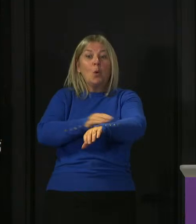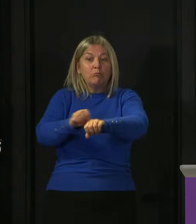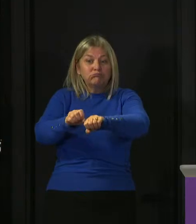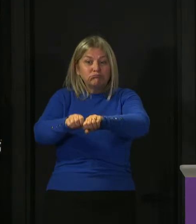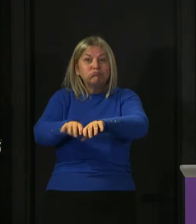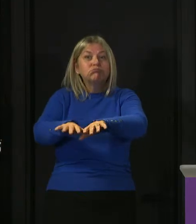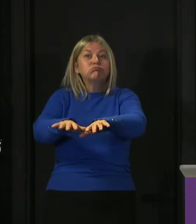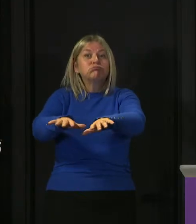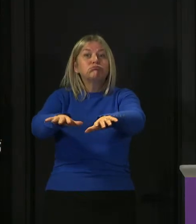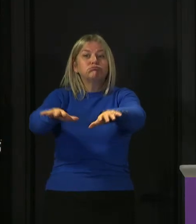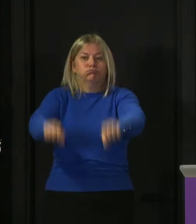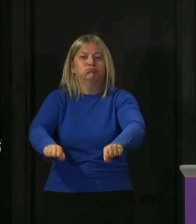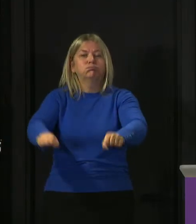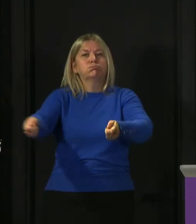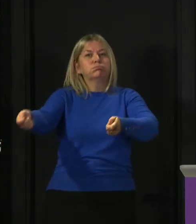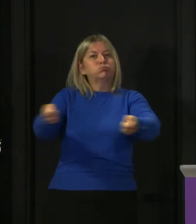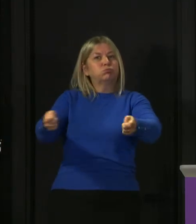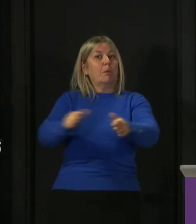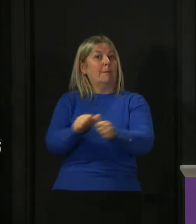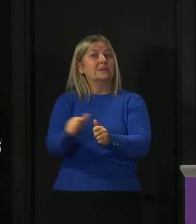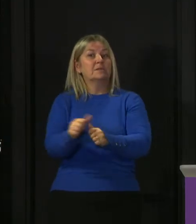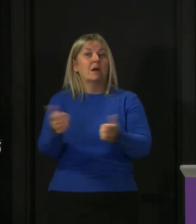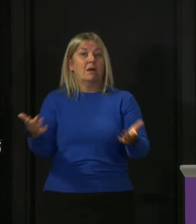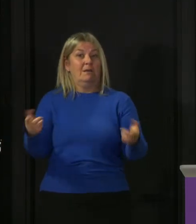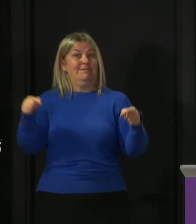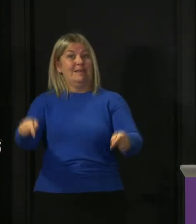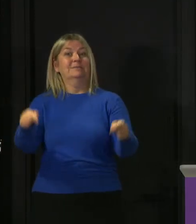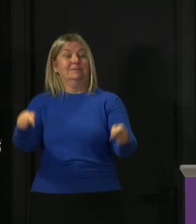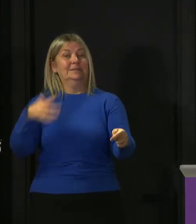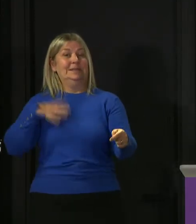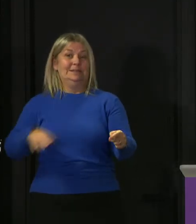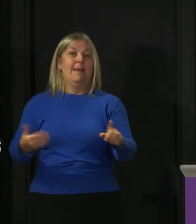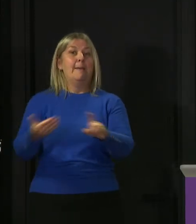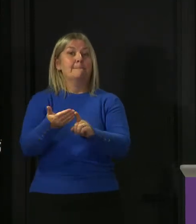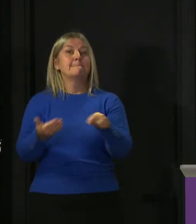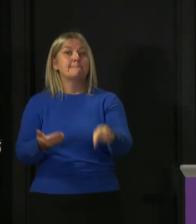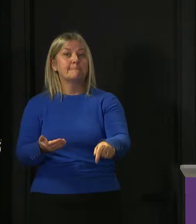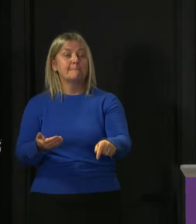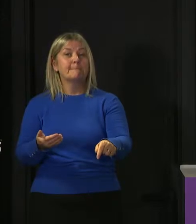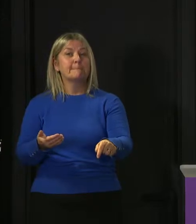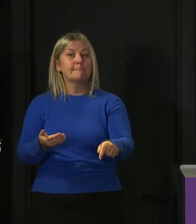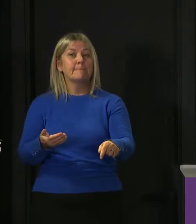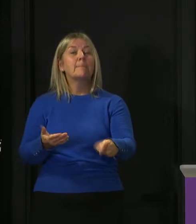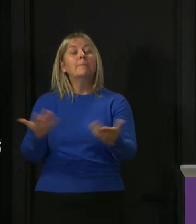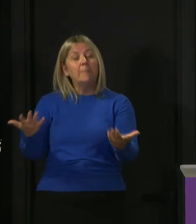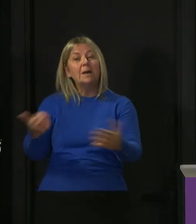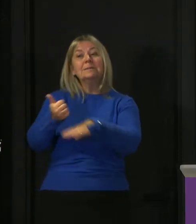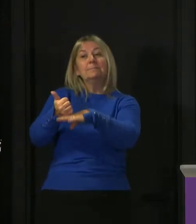back under control. As well as trying to do it in a way that has, that minimises the economic impact